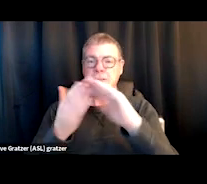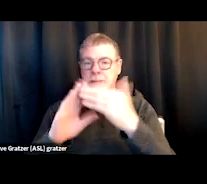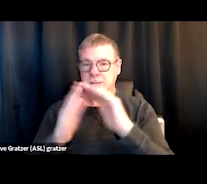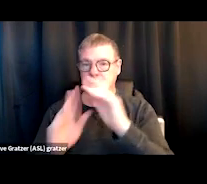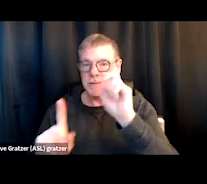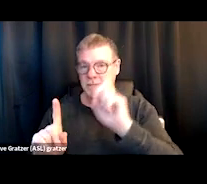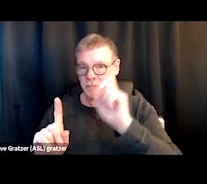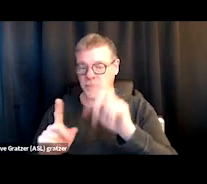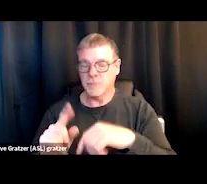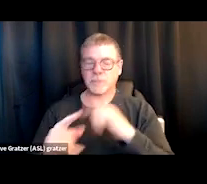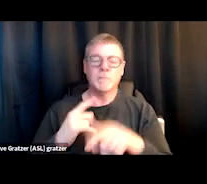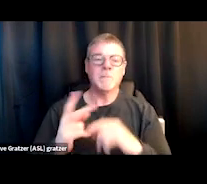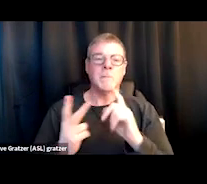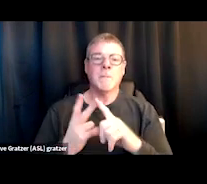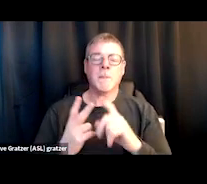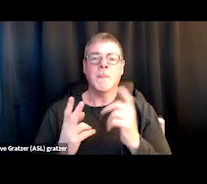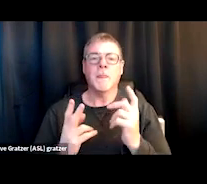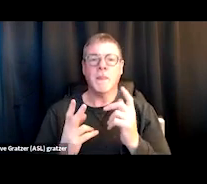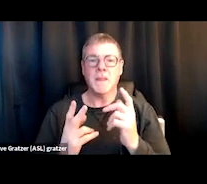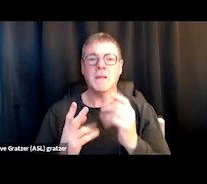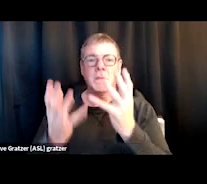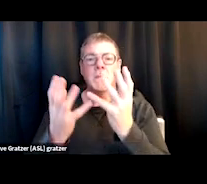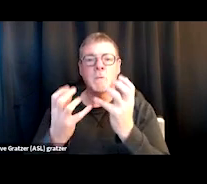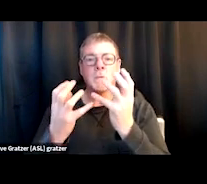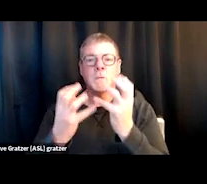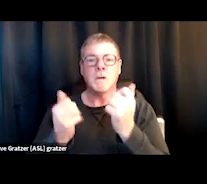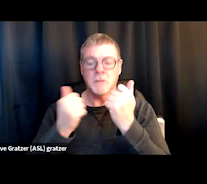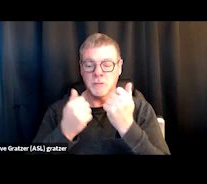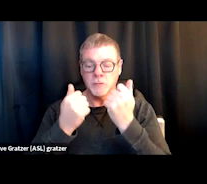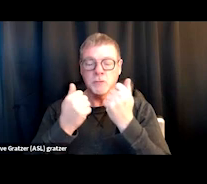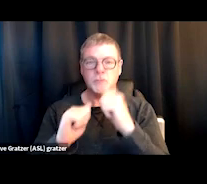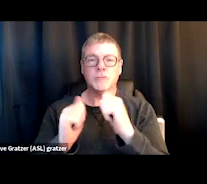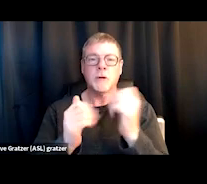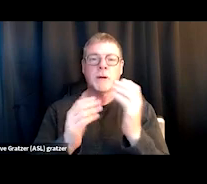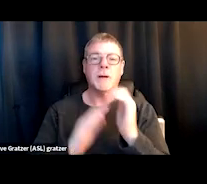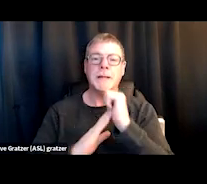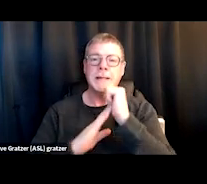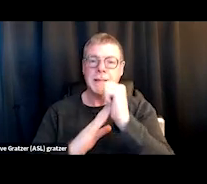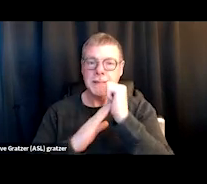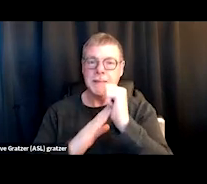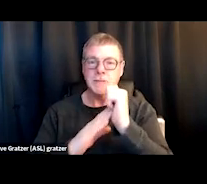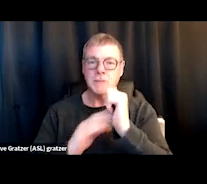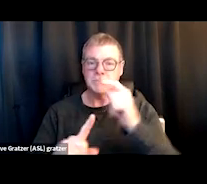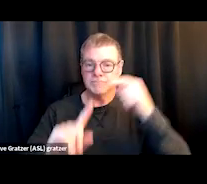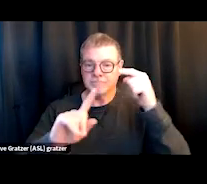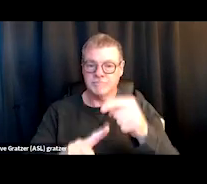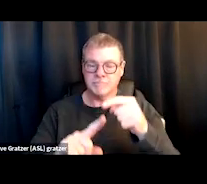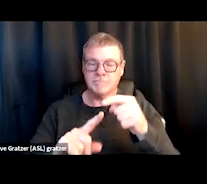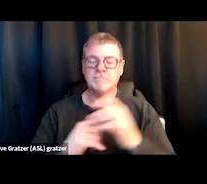and was wanting to try to bring some leadership around the issue into this county.